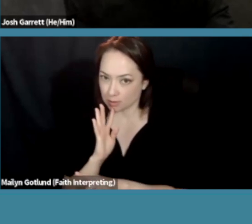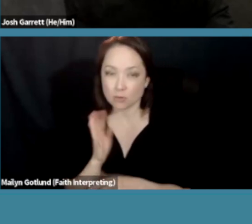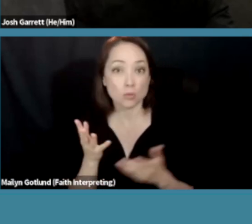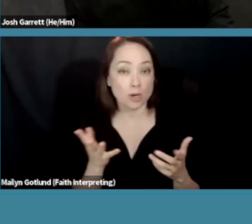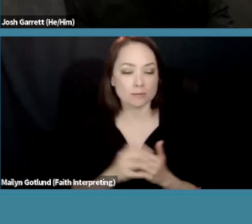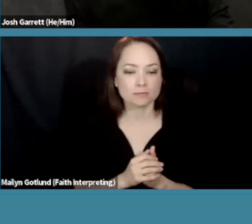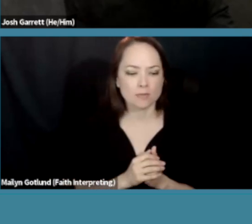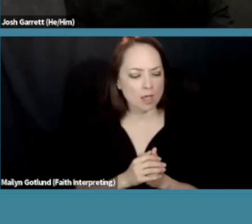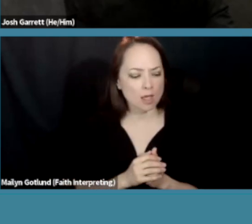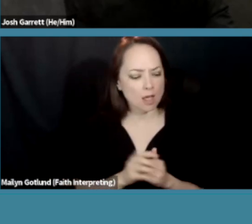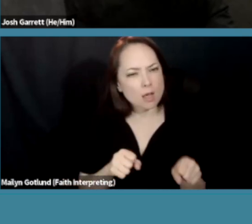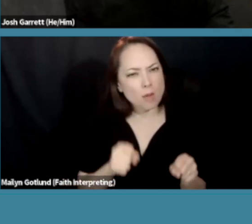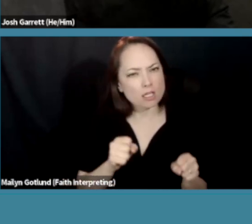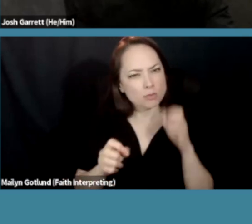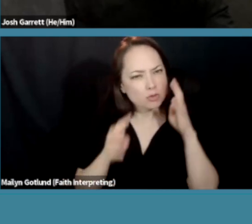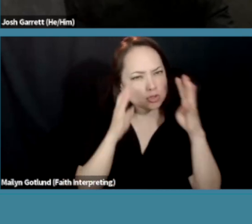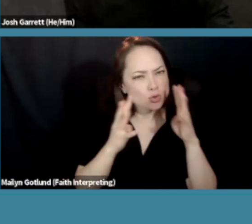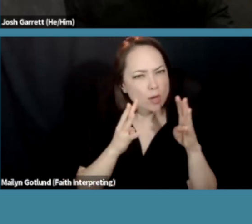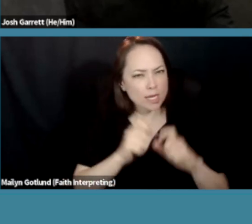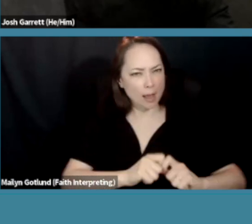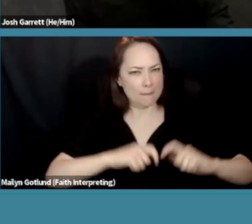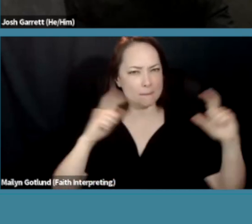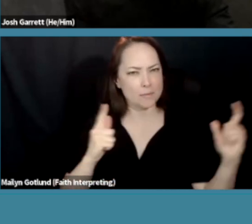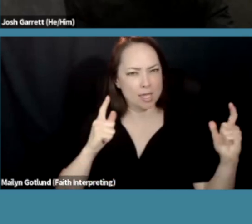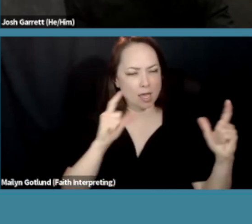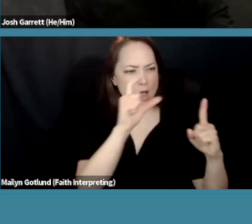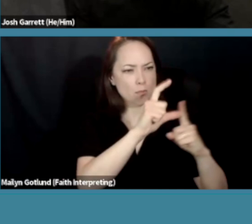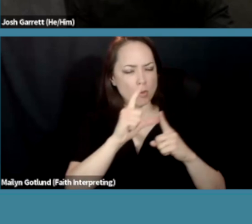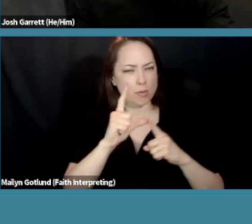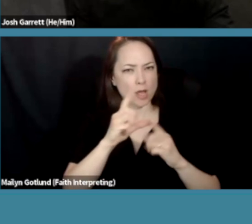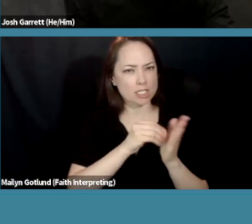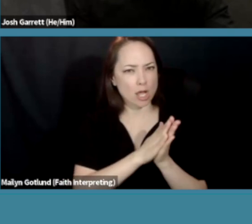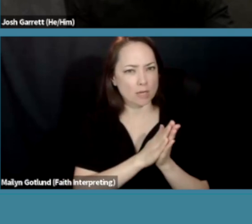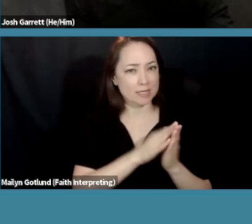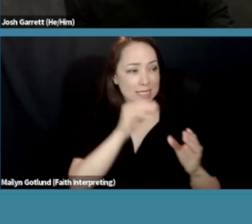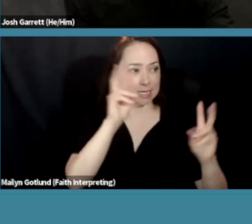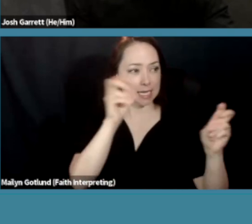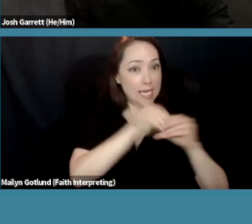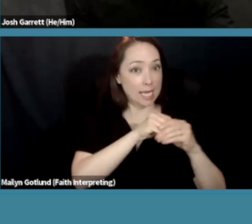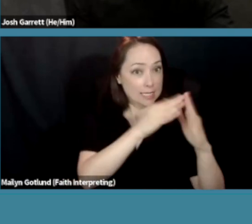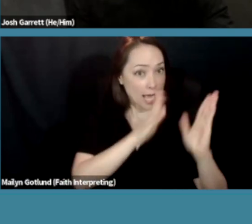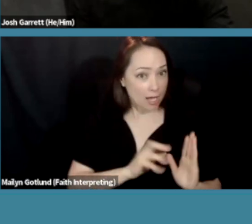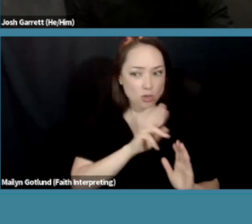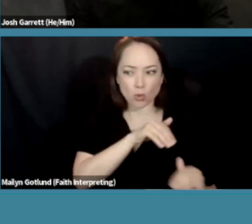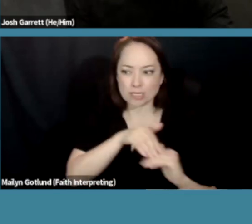Is it possible to create a large print version of my documents in-house, or do I need to head somewhere to get that printed?